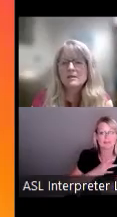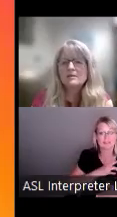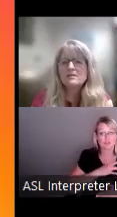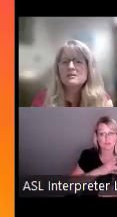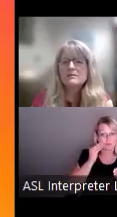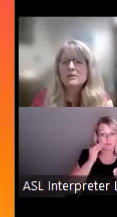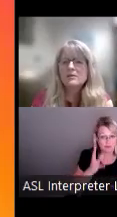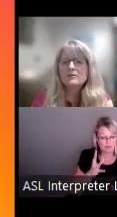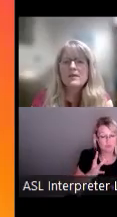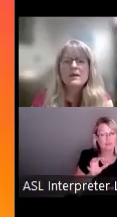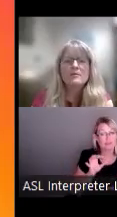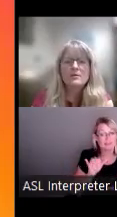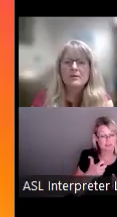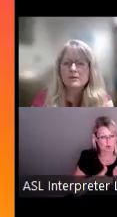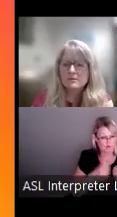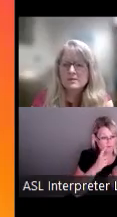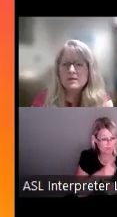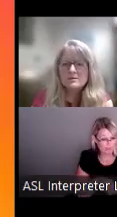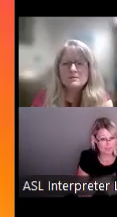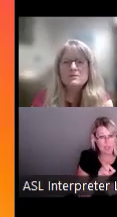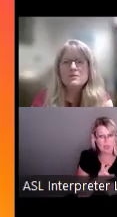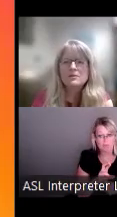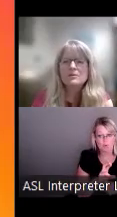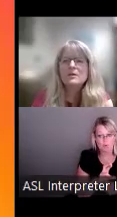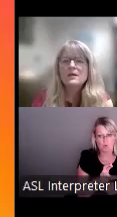that maybe is difficult for them or they're under responsive to,